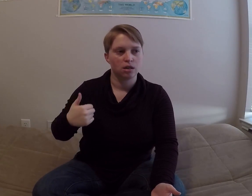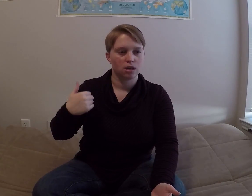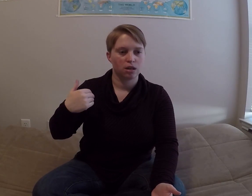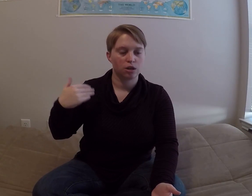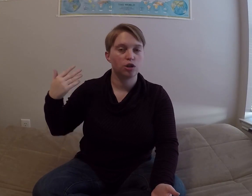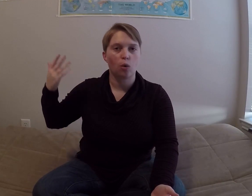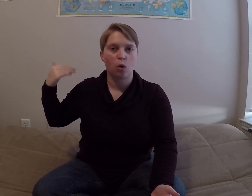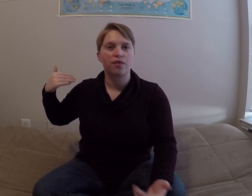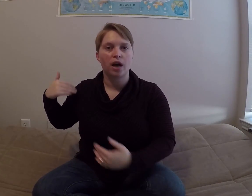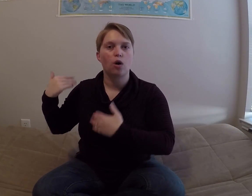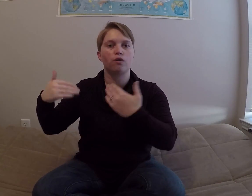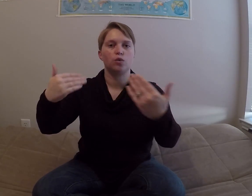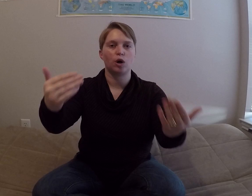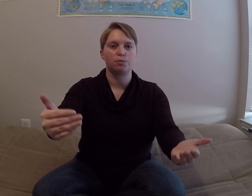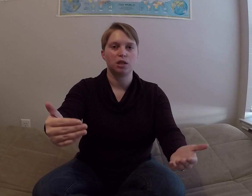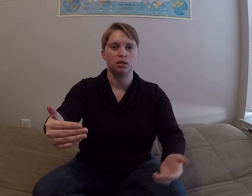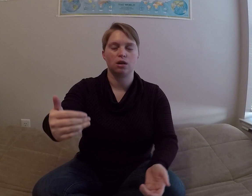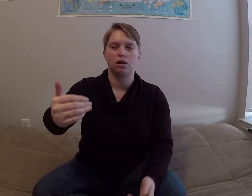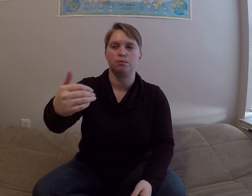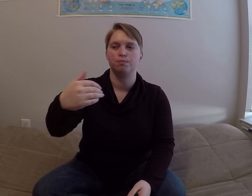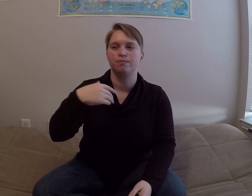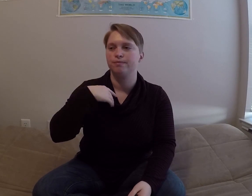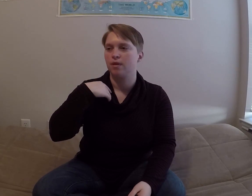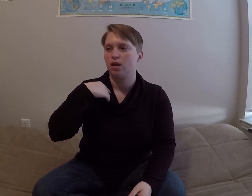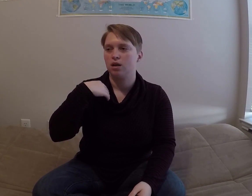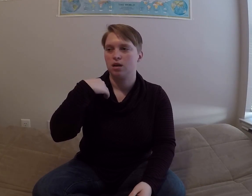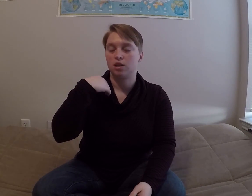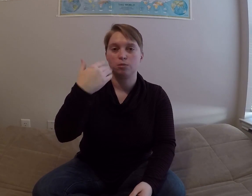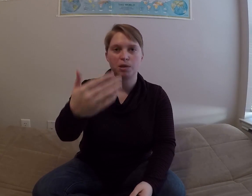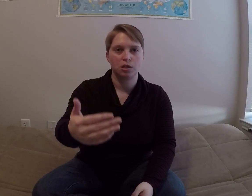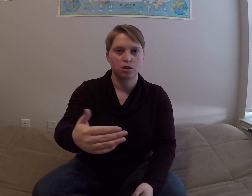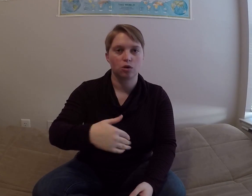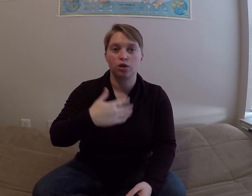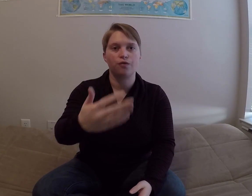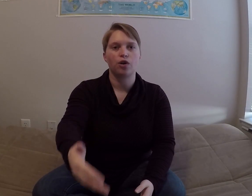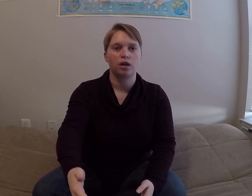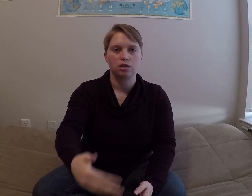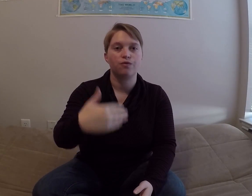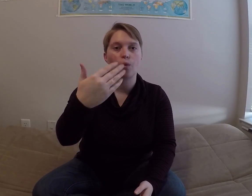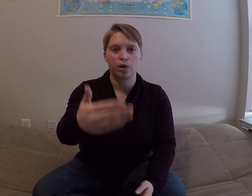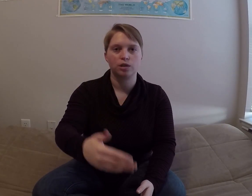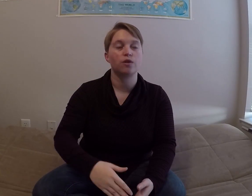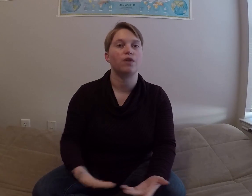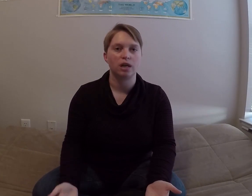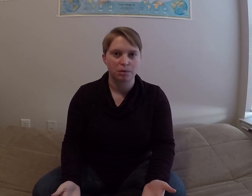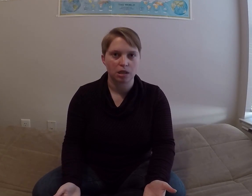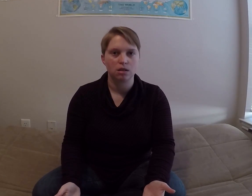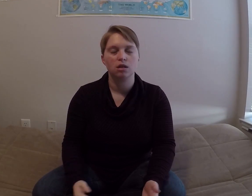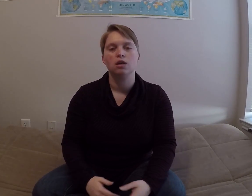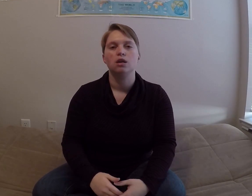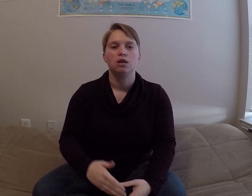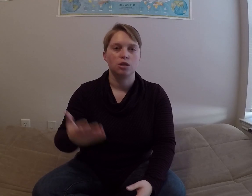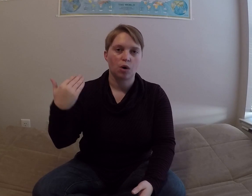You don’t want that to overwhelming the speaker, or your friends, or your family,